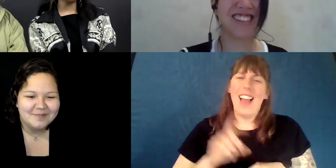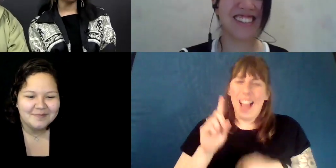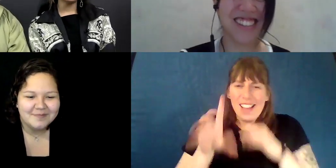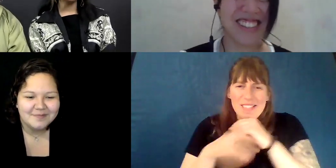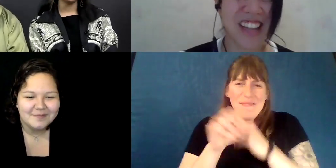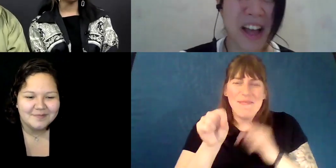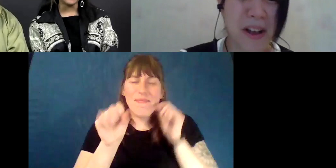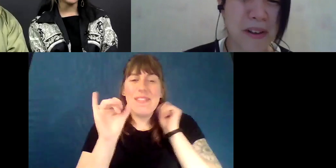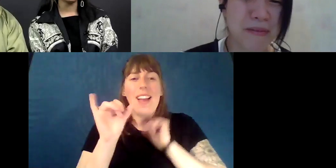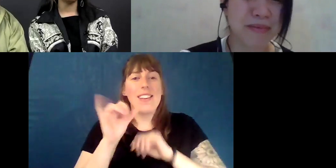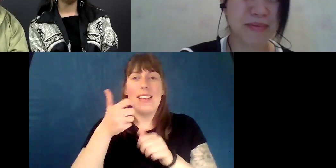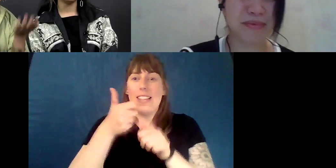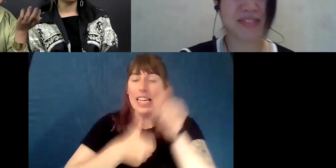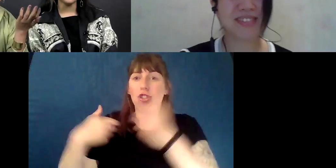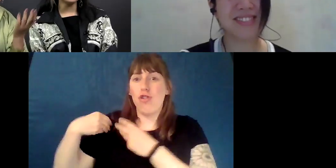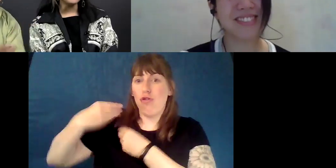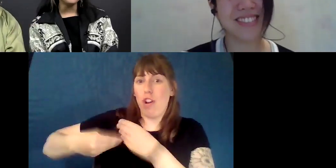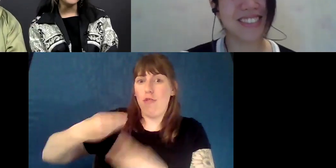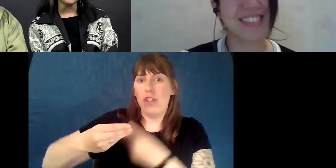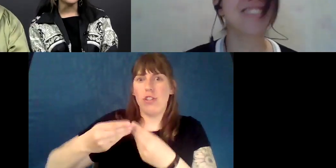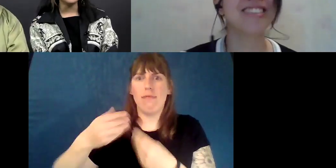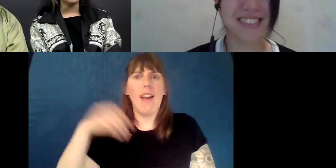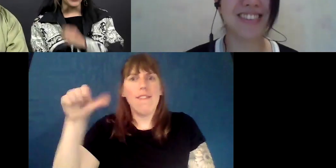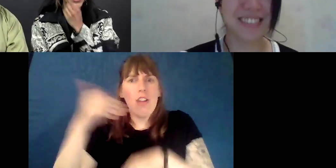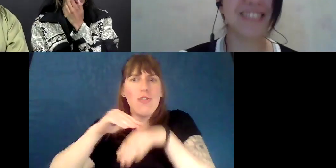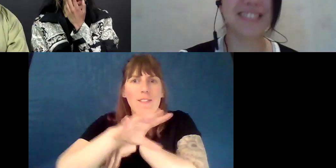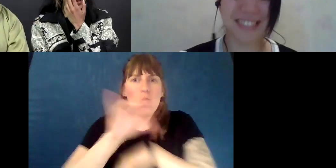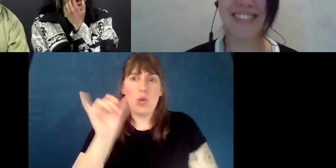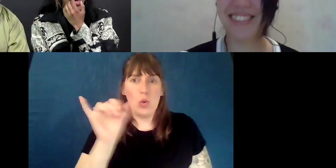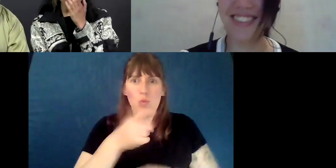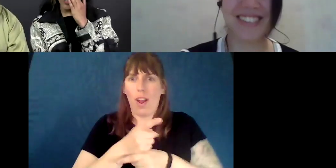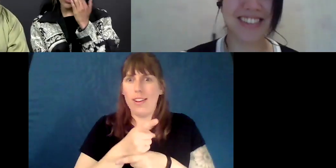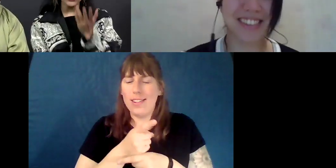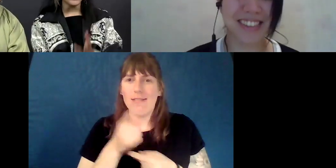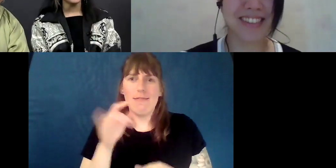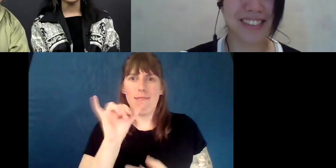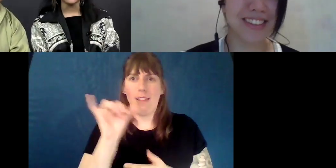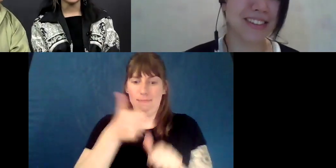generation has had other influences, too, right? Like, every generation has had